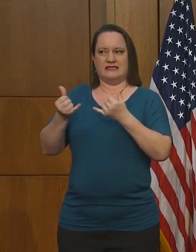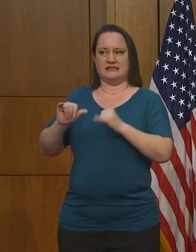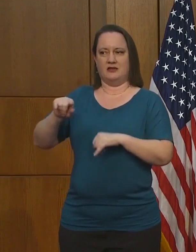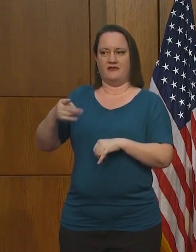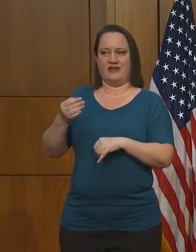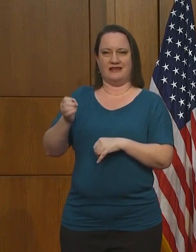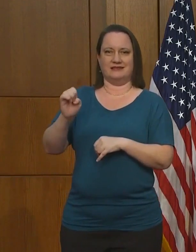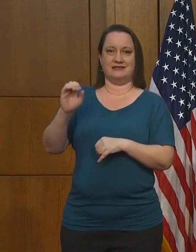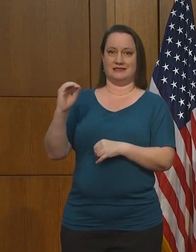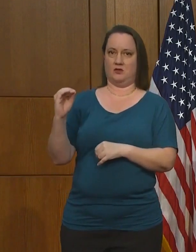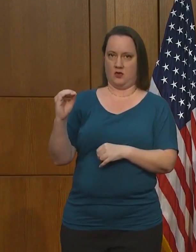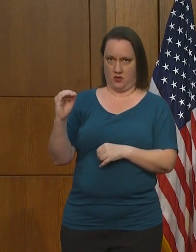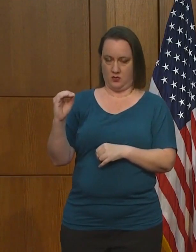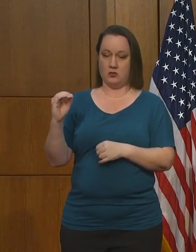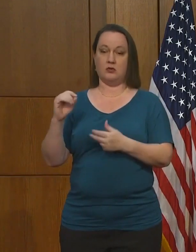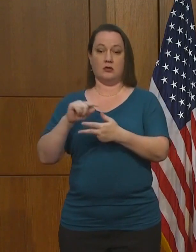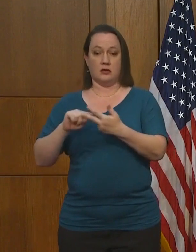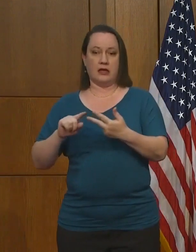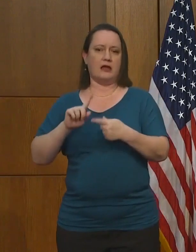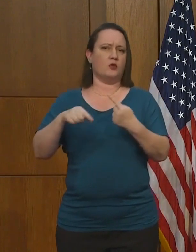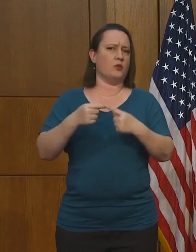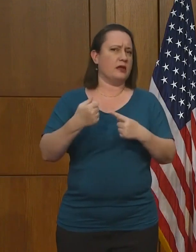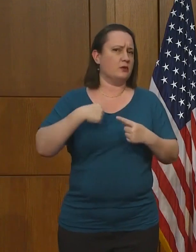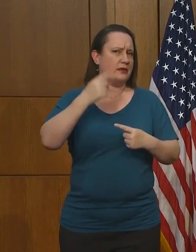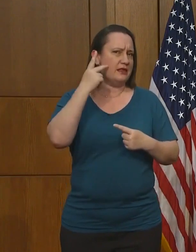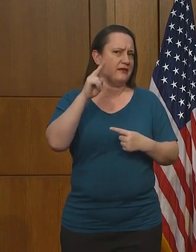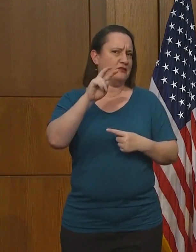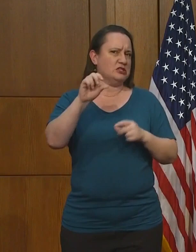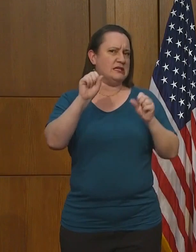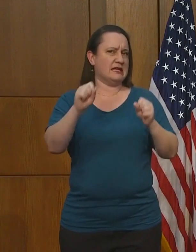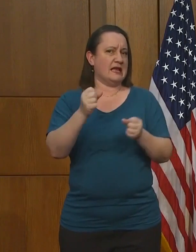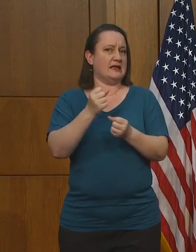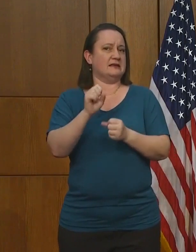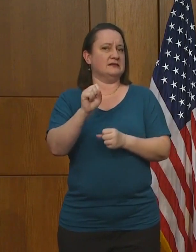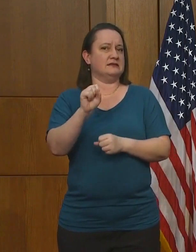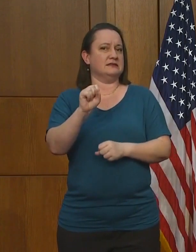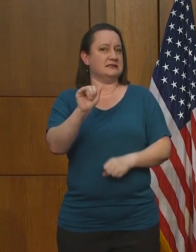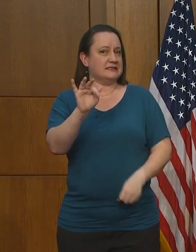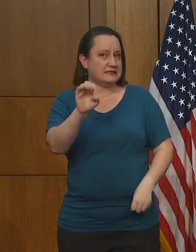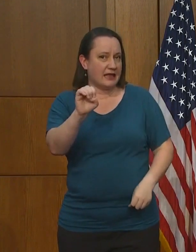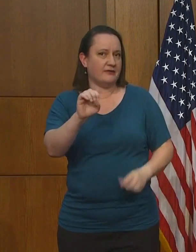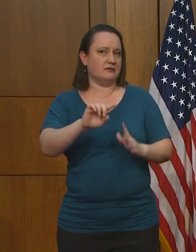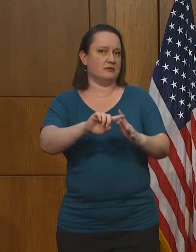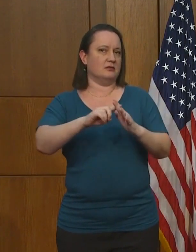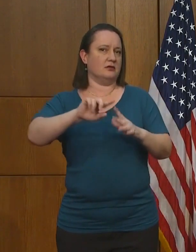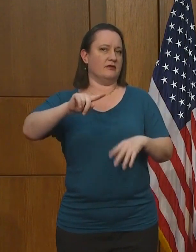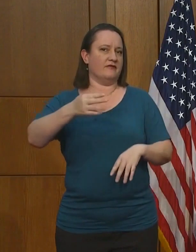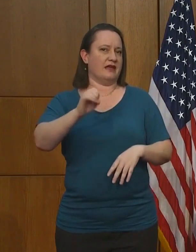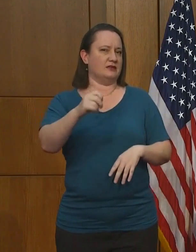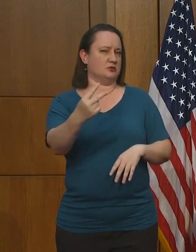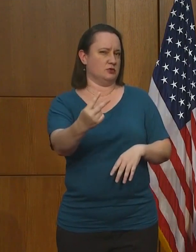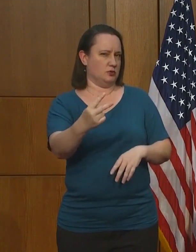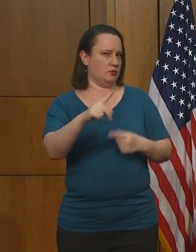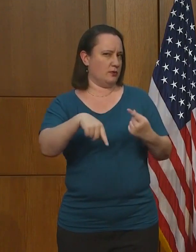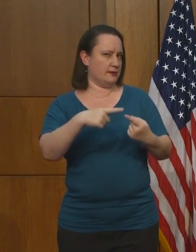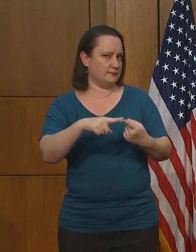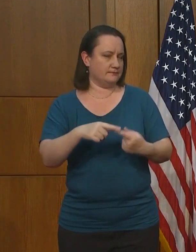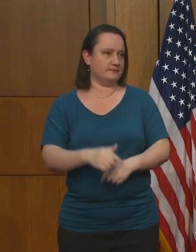AREAS THAT HAVE BEEN ENTERED PHASE ONE AND ALSO WIN- WE